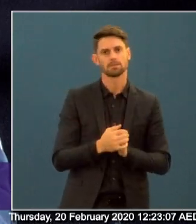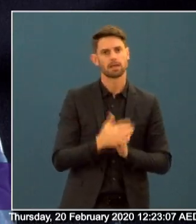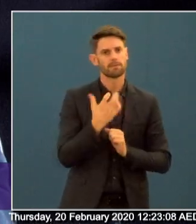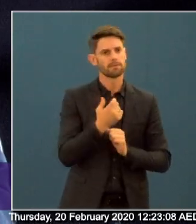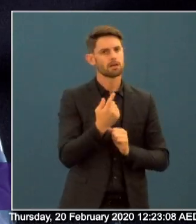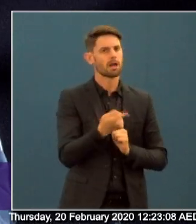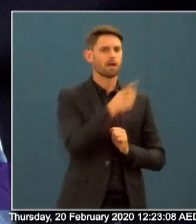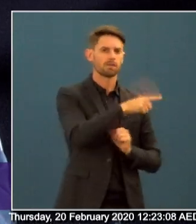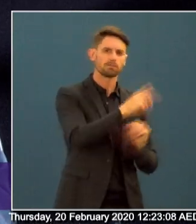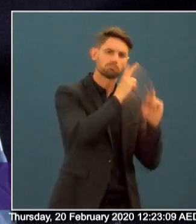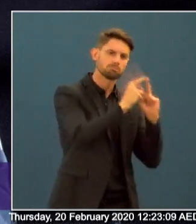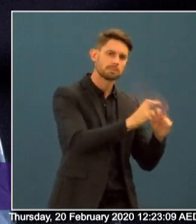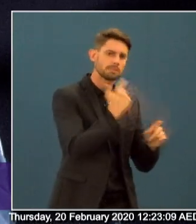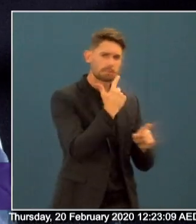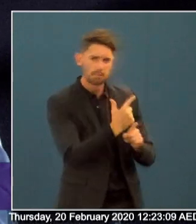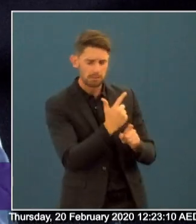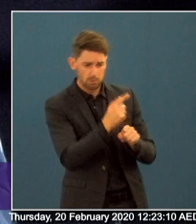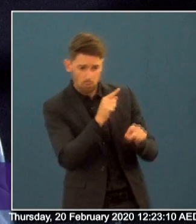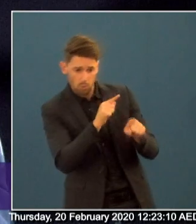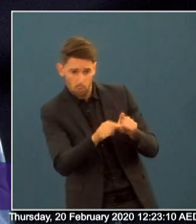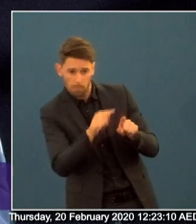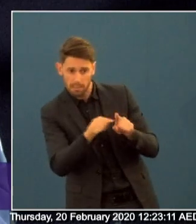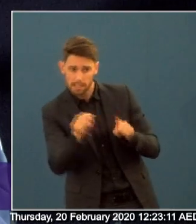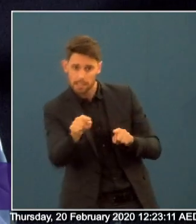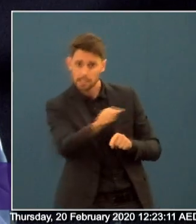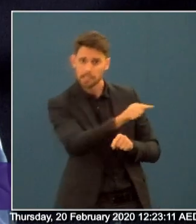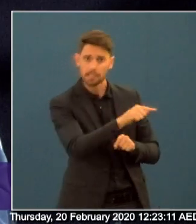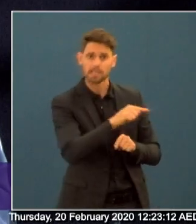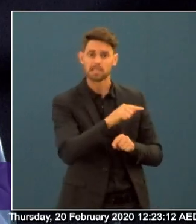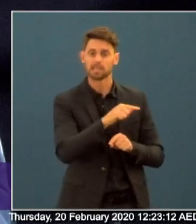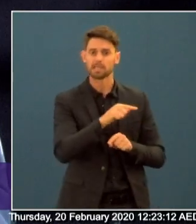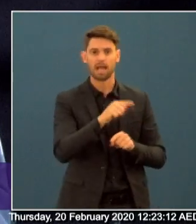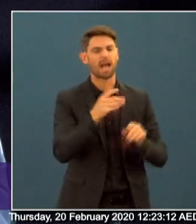on average five and a-half conditions — come to the preventative health care settings,